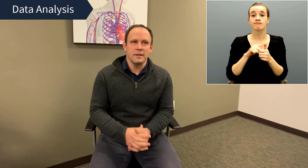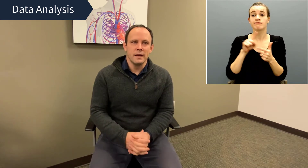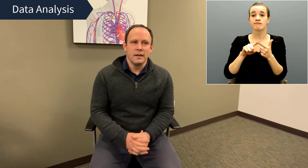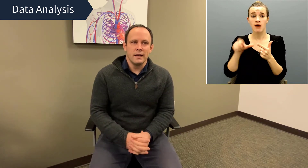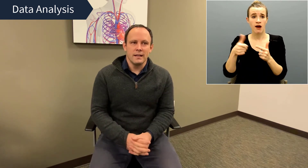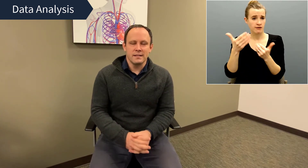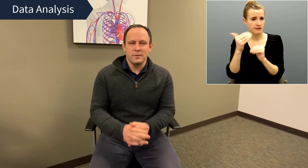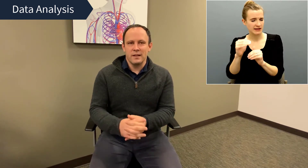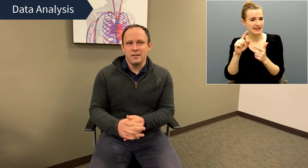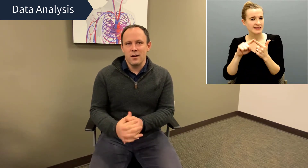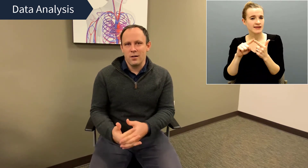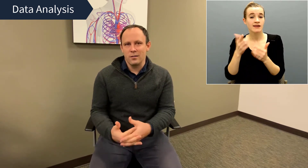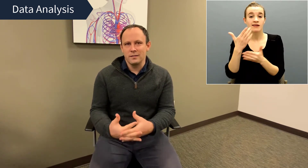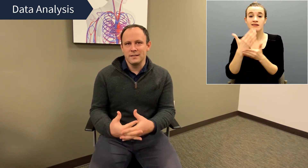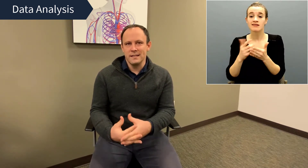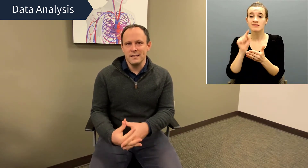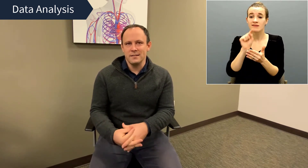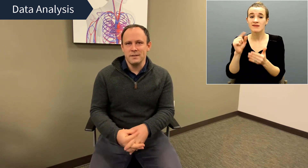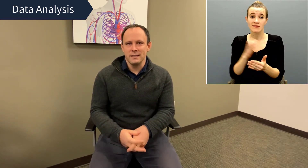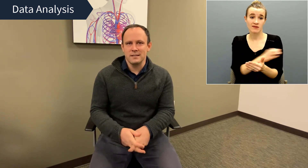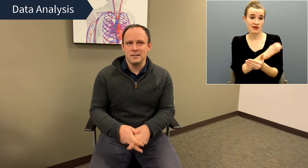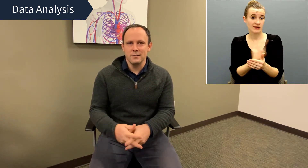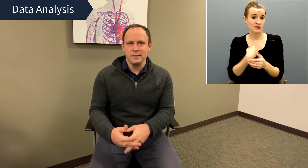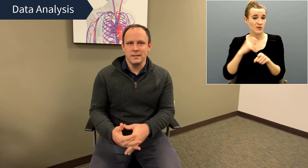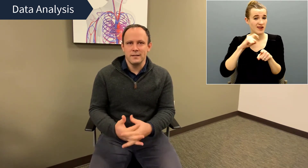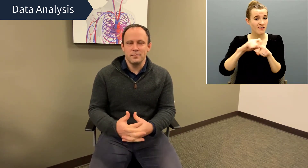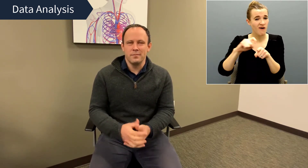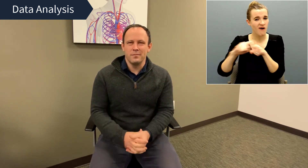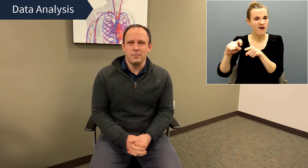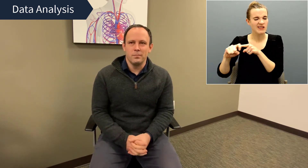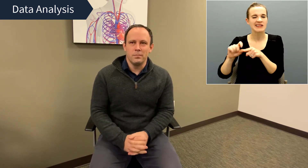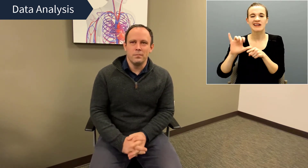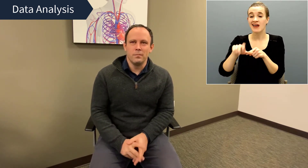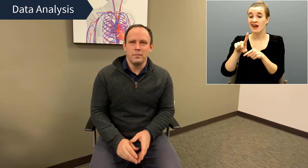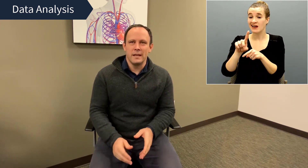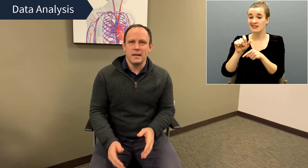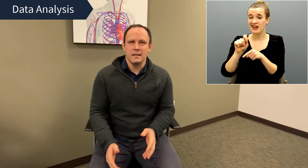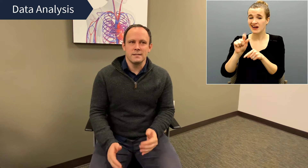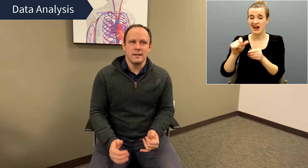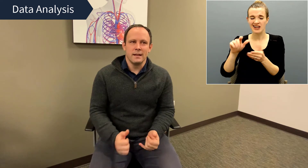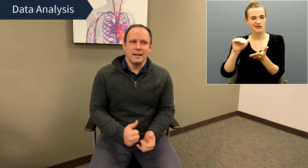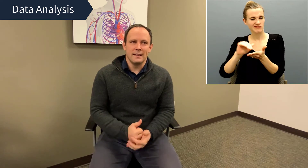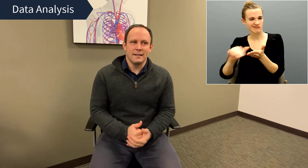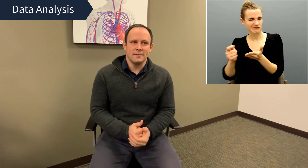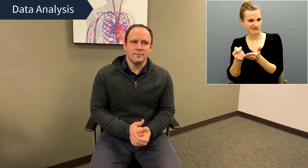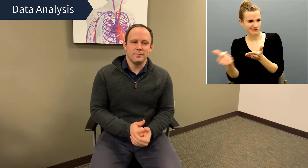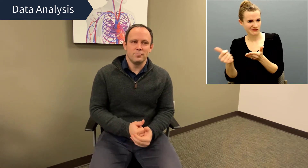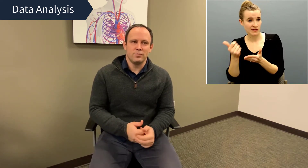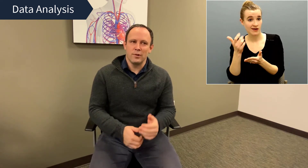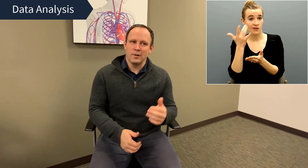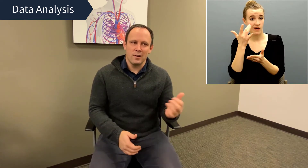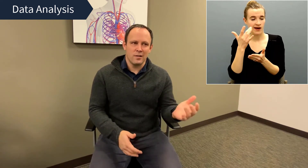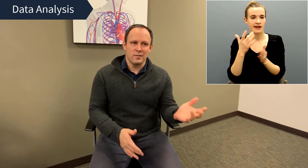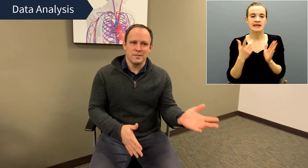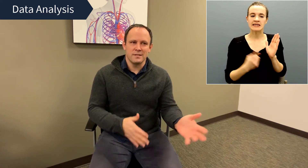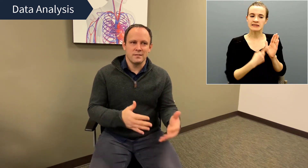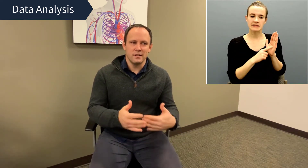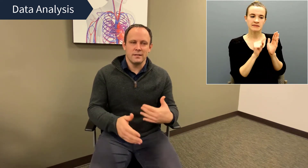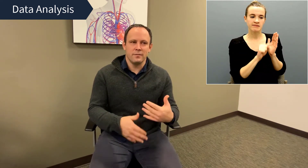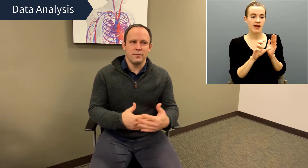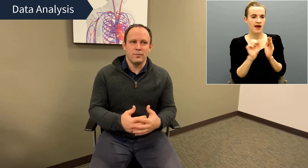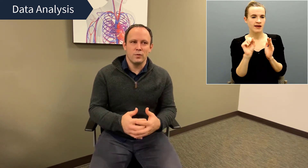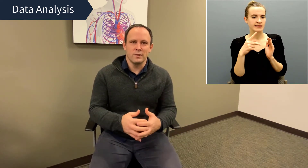the clinics we called needed to be excluded because of protocols for